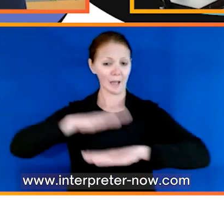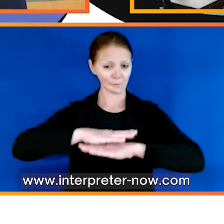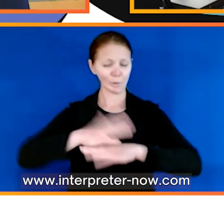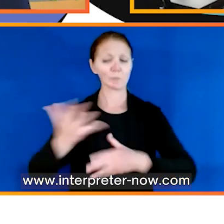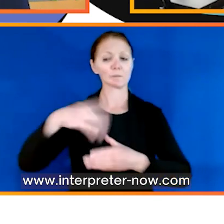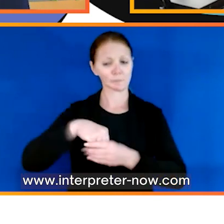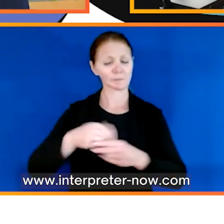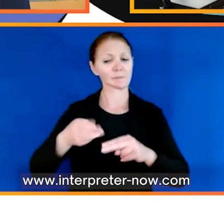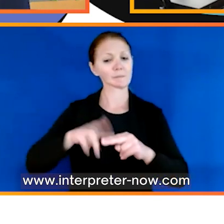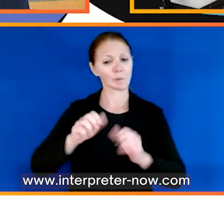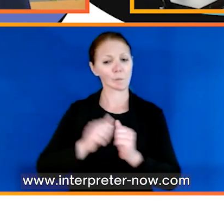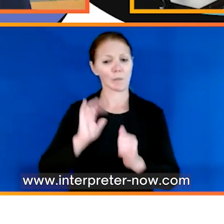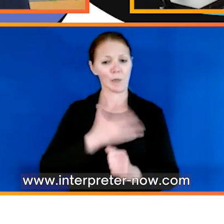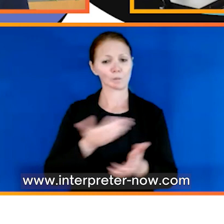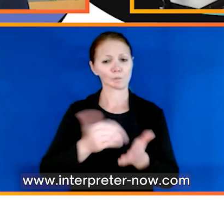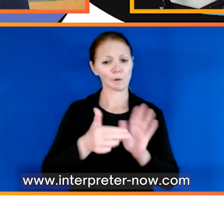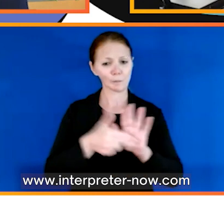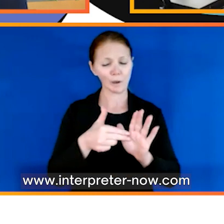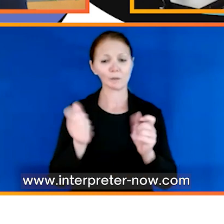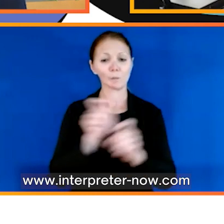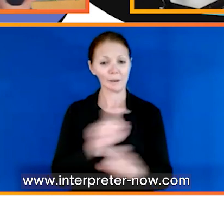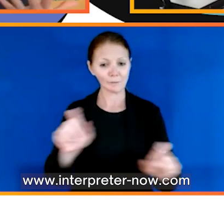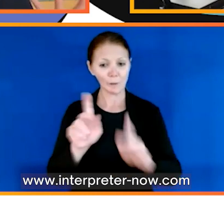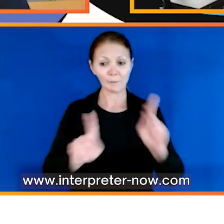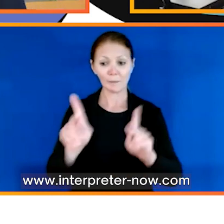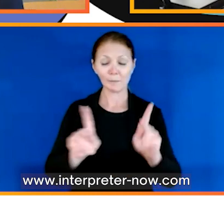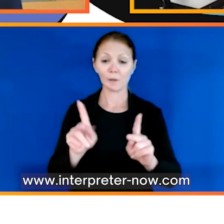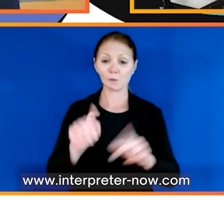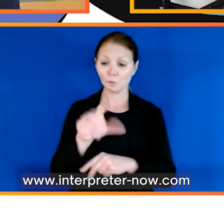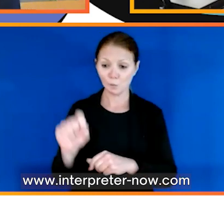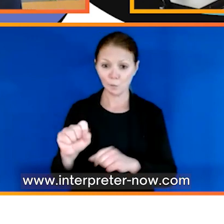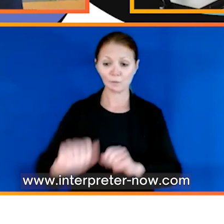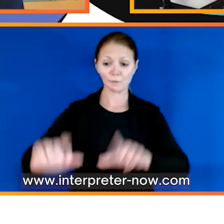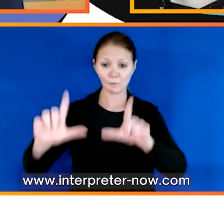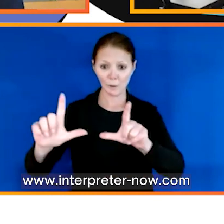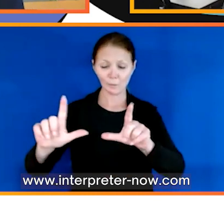So we're launching an e-learning platform in addition to our rebrand.